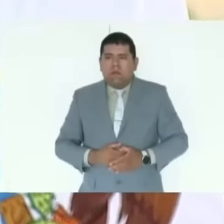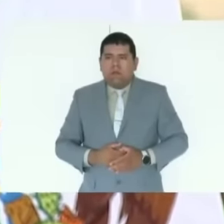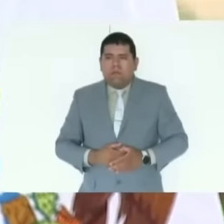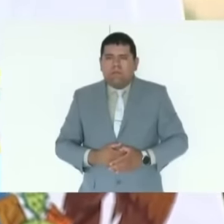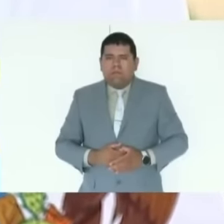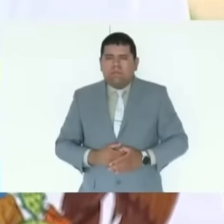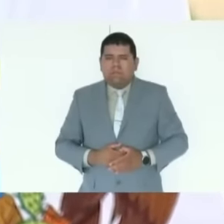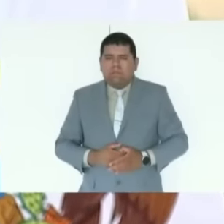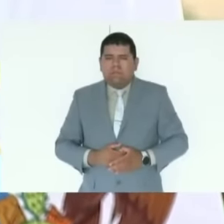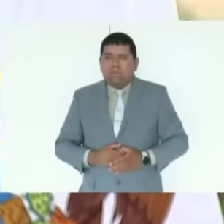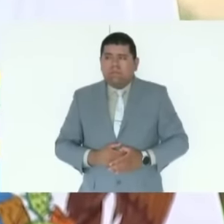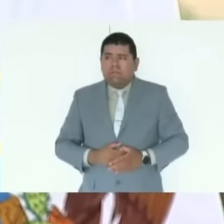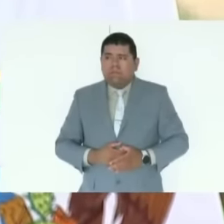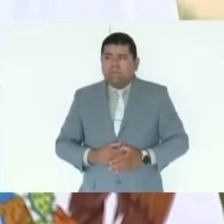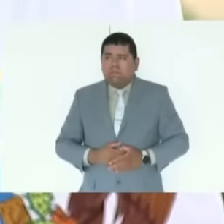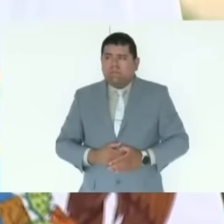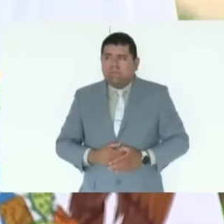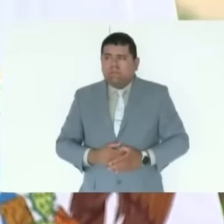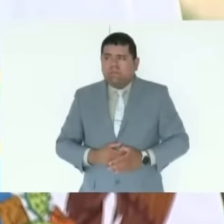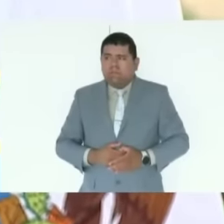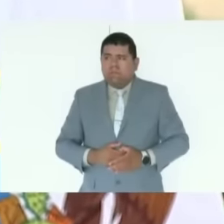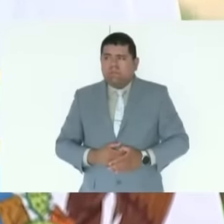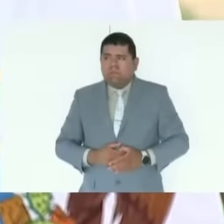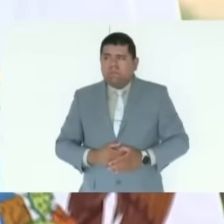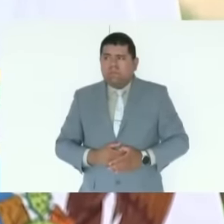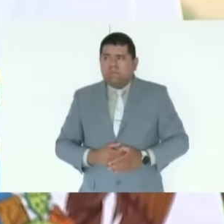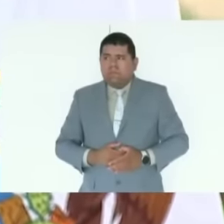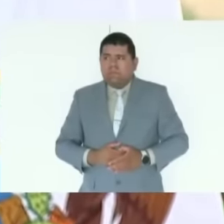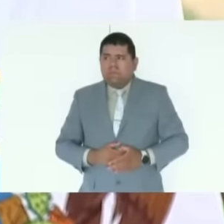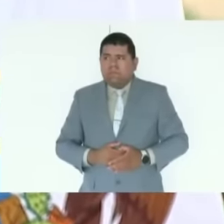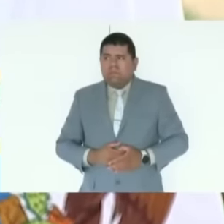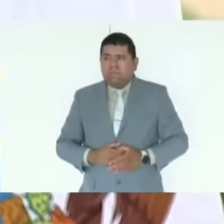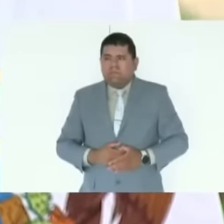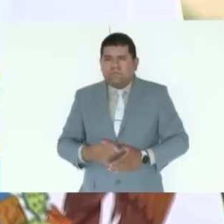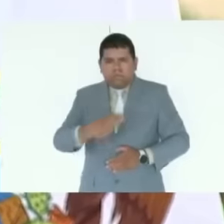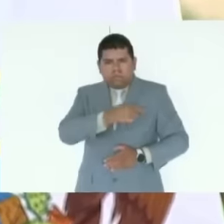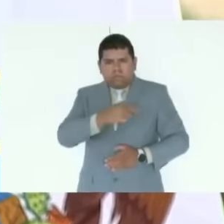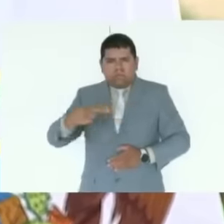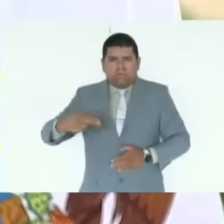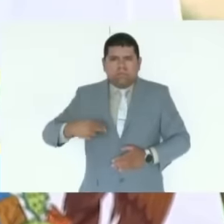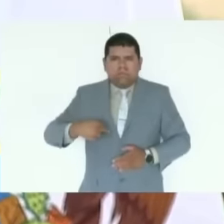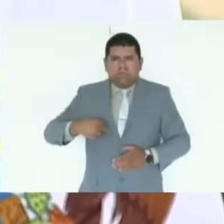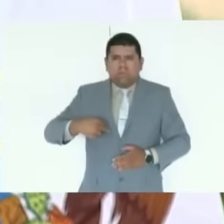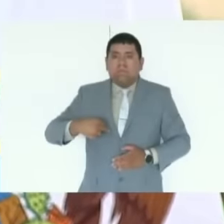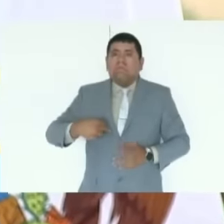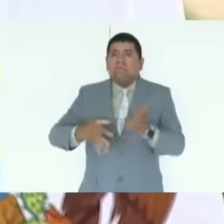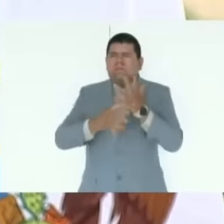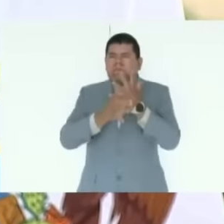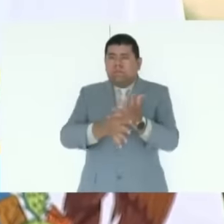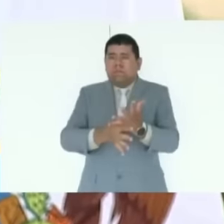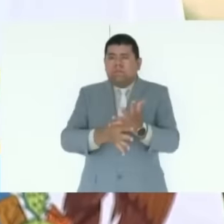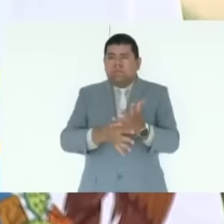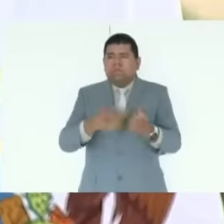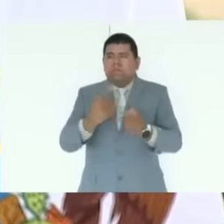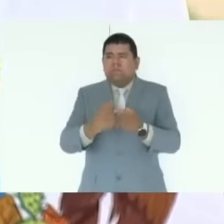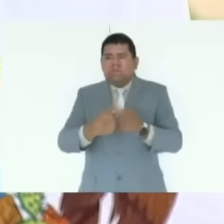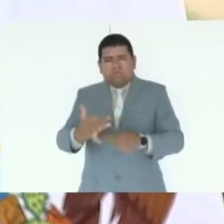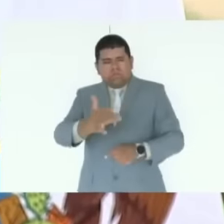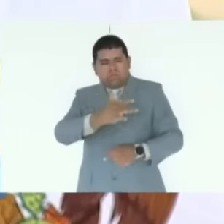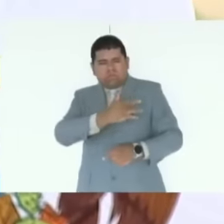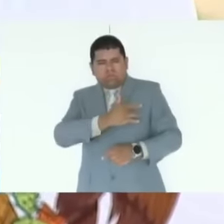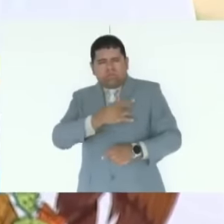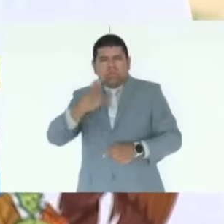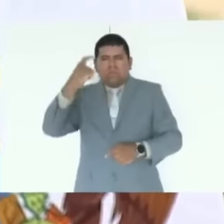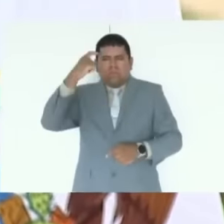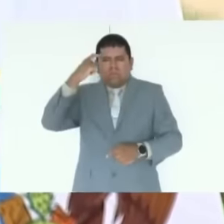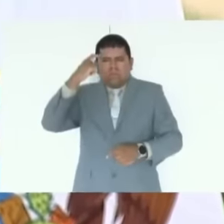lador, we say that we carry our principles in our hearts, in our minds and in our history,